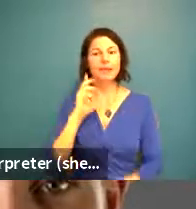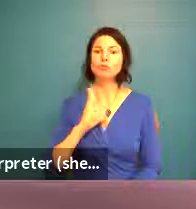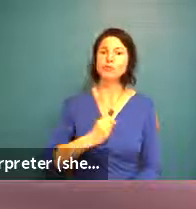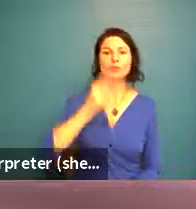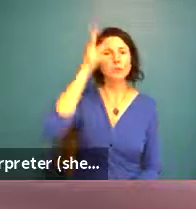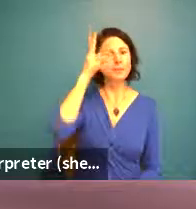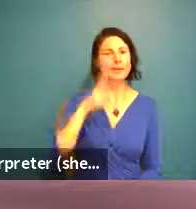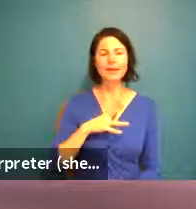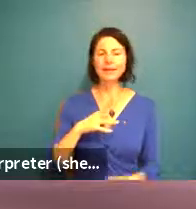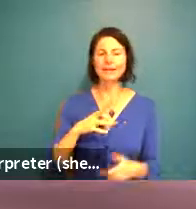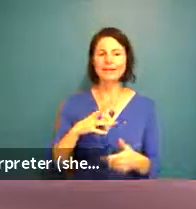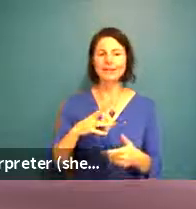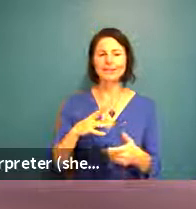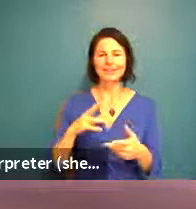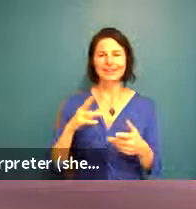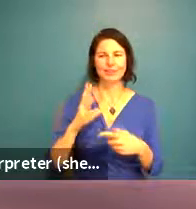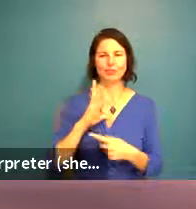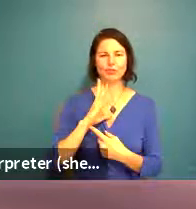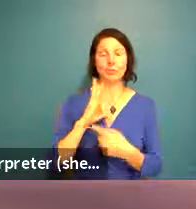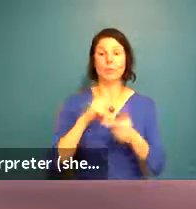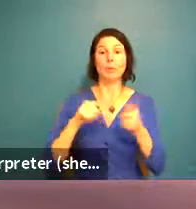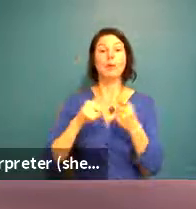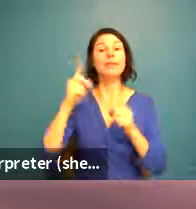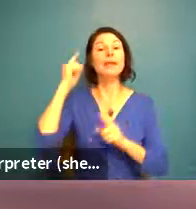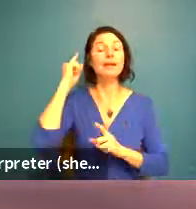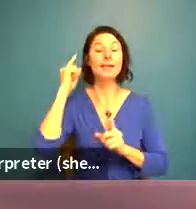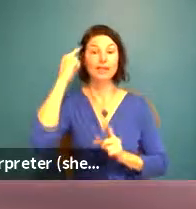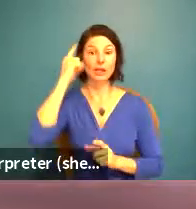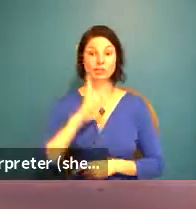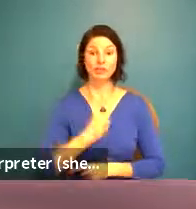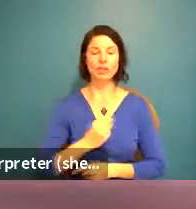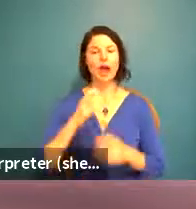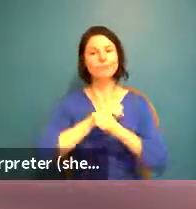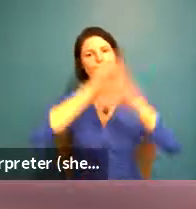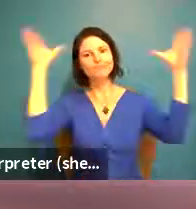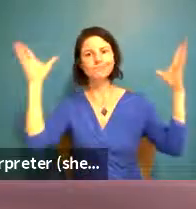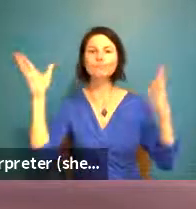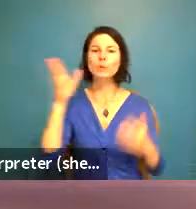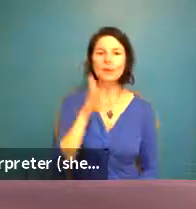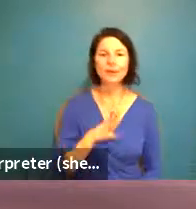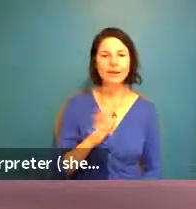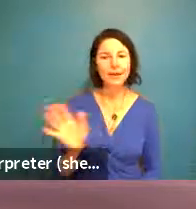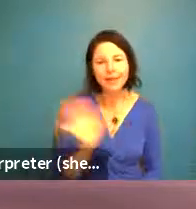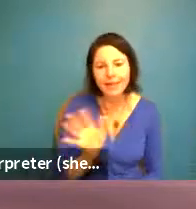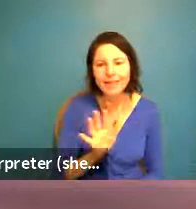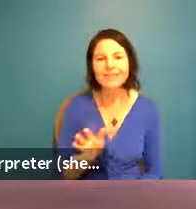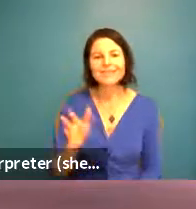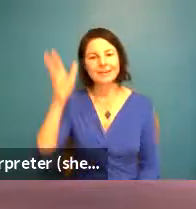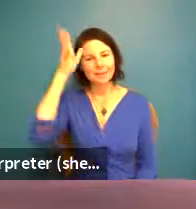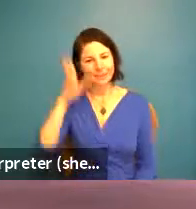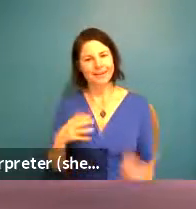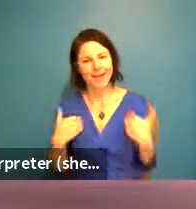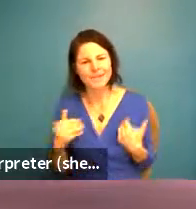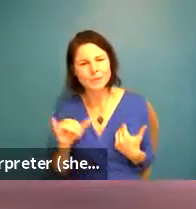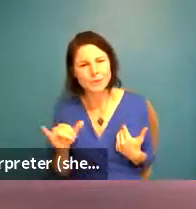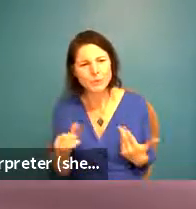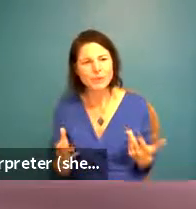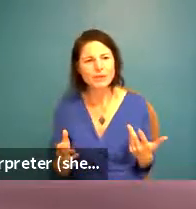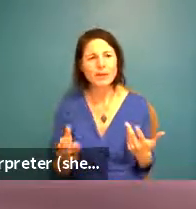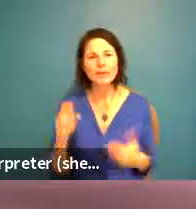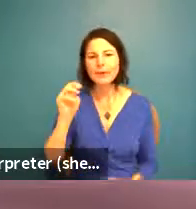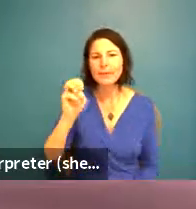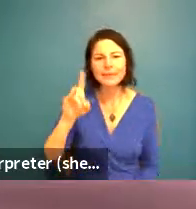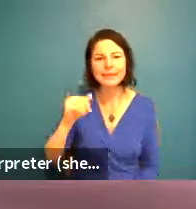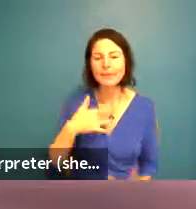not think of is transgender men because we are not given as much visibility and the media because the media tends to here in